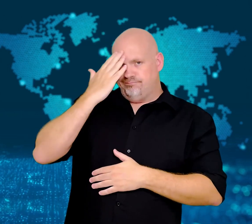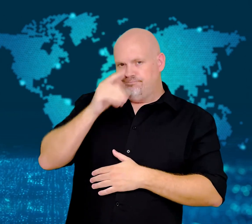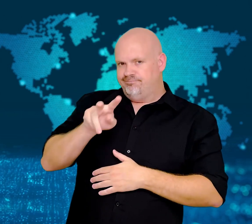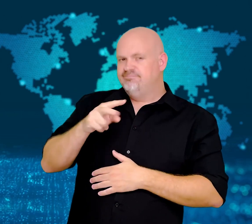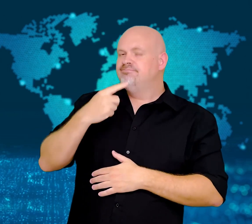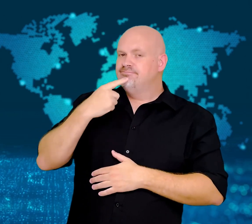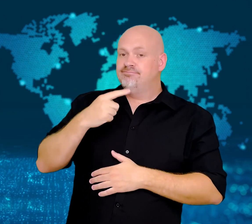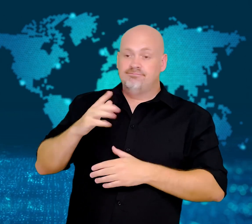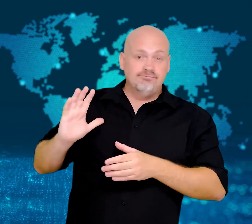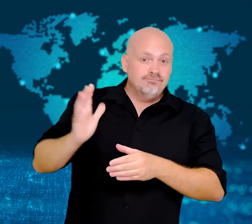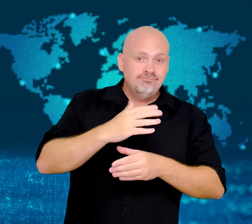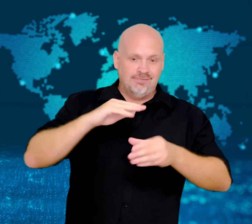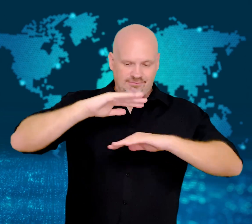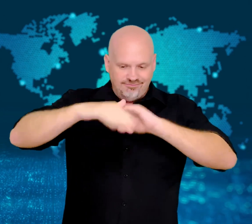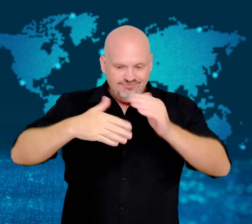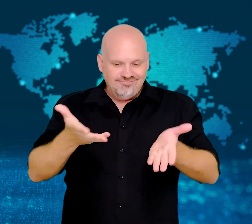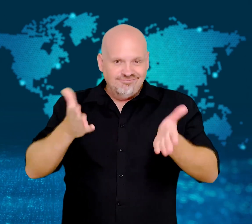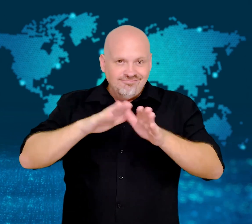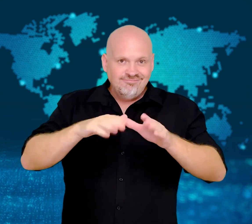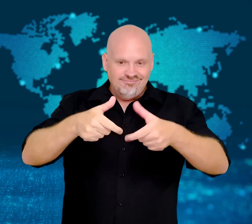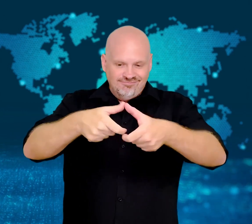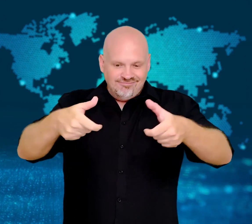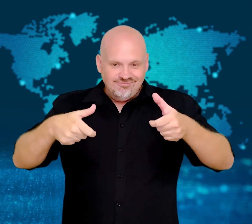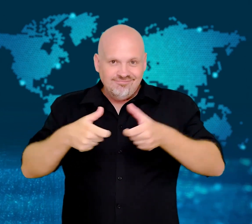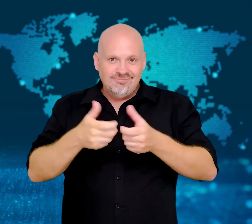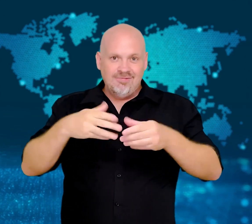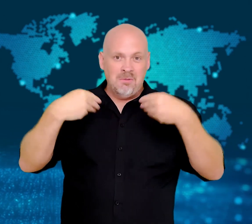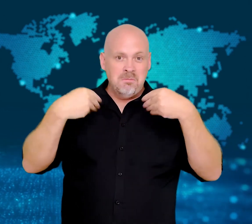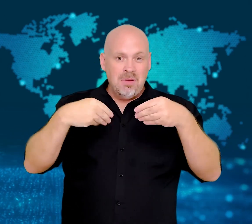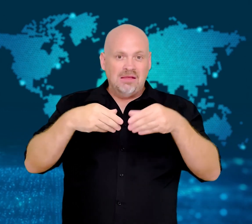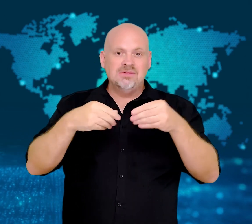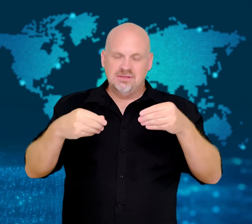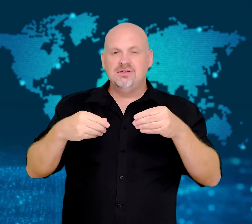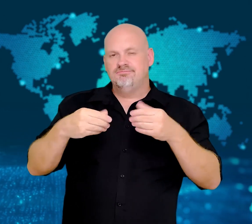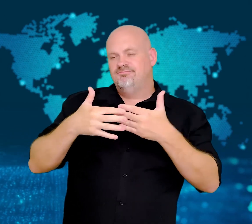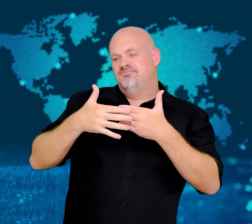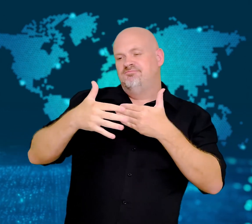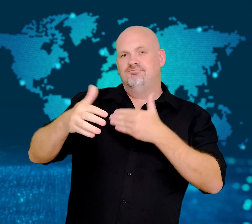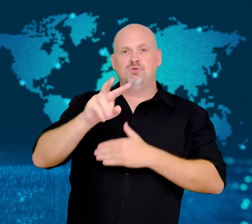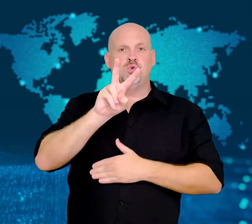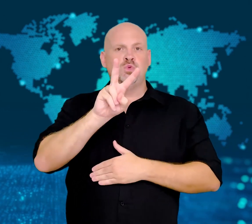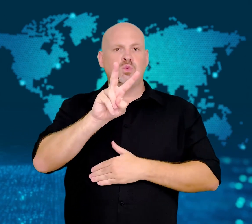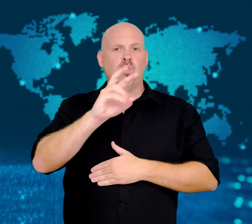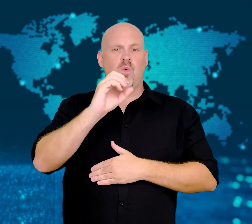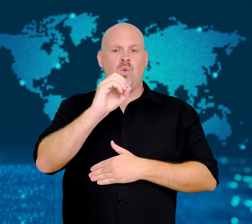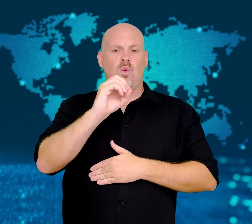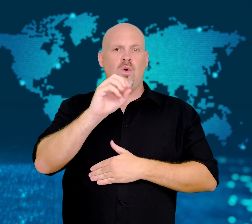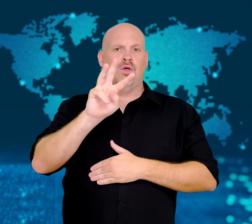To address that, Canada promises all plastic packaging